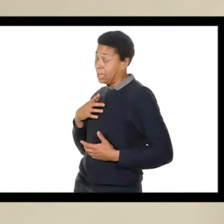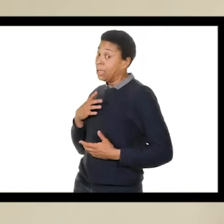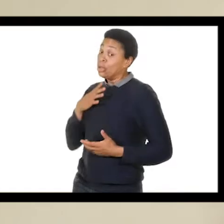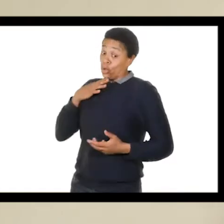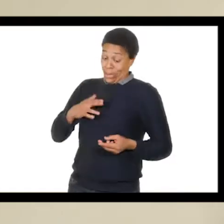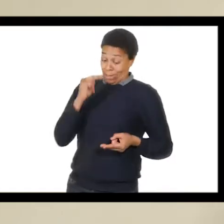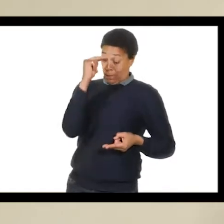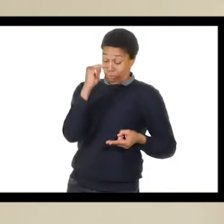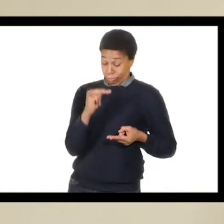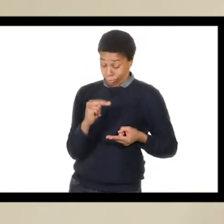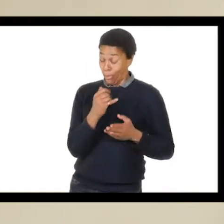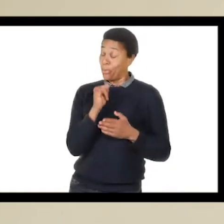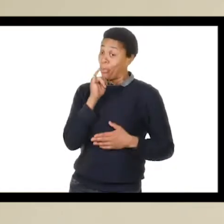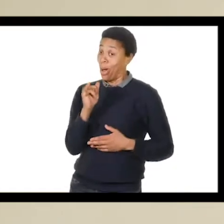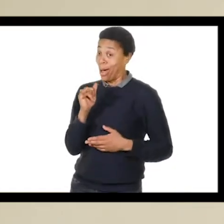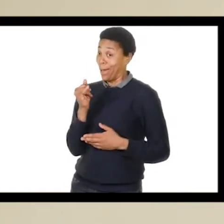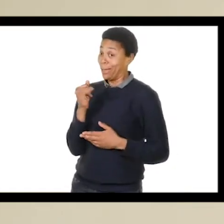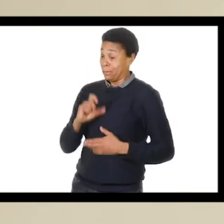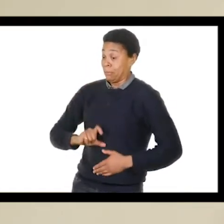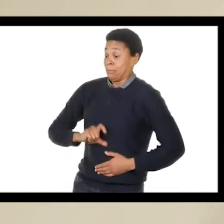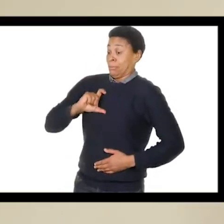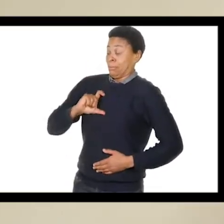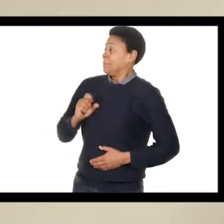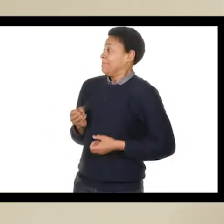And I thought, I needed the half a bottle of wine to tell her.